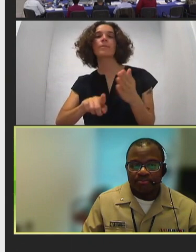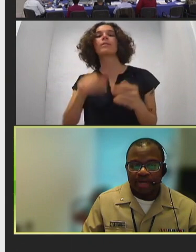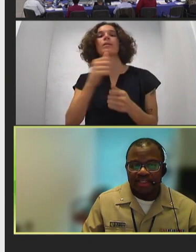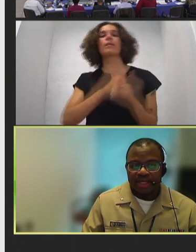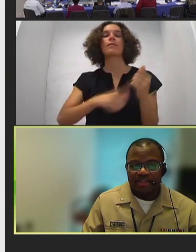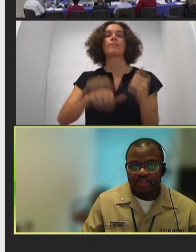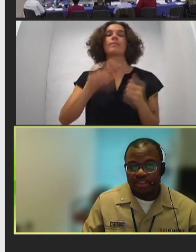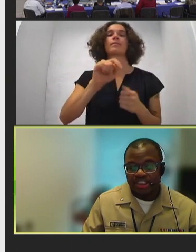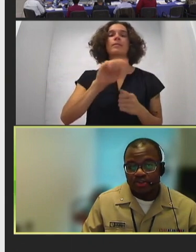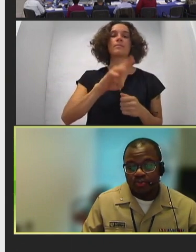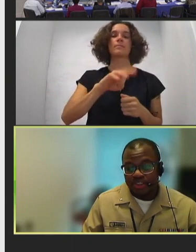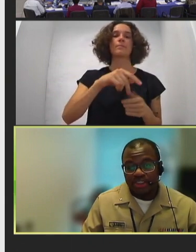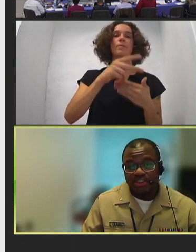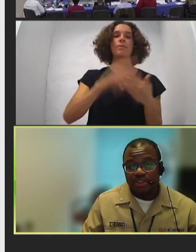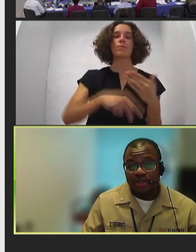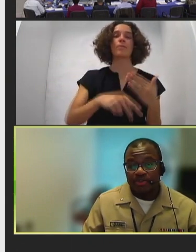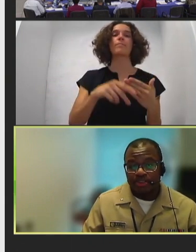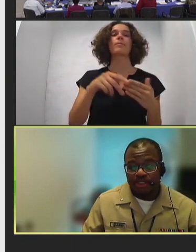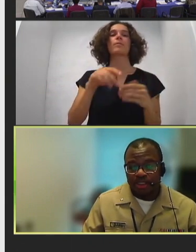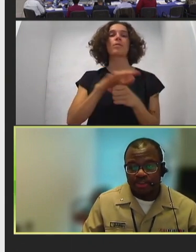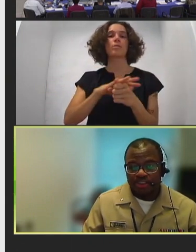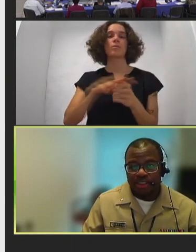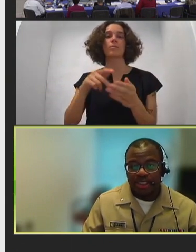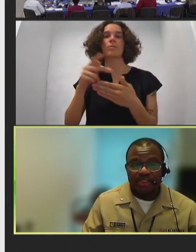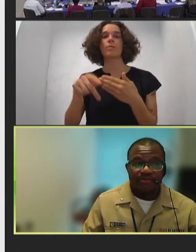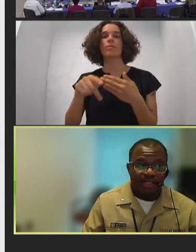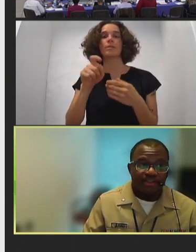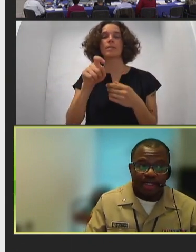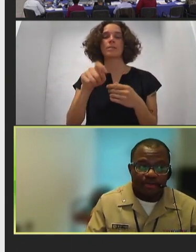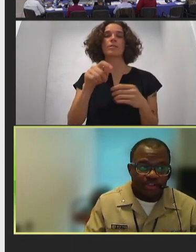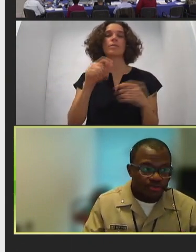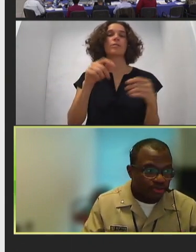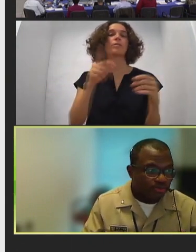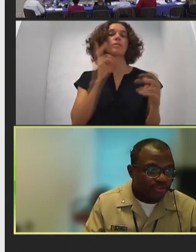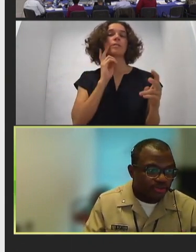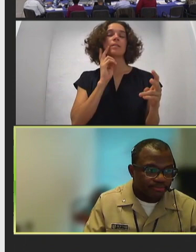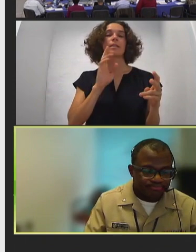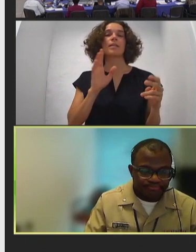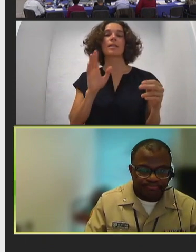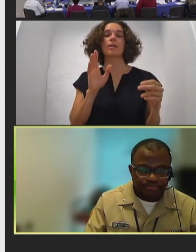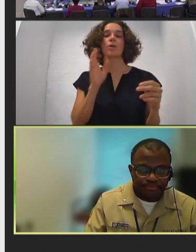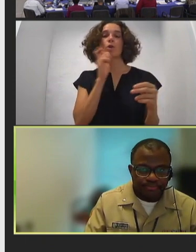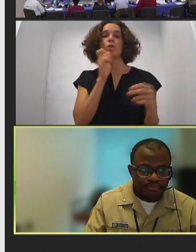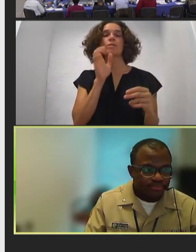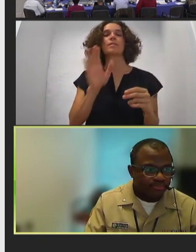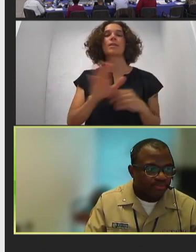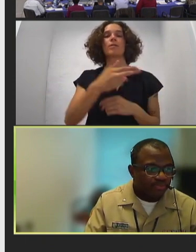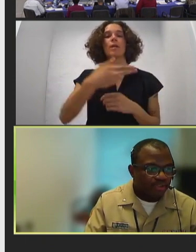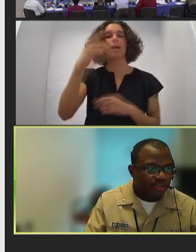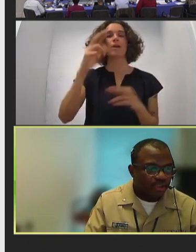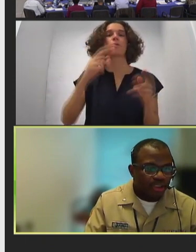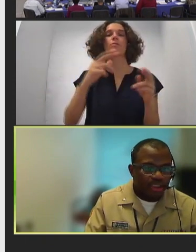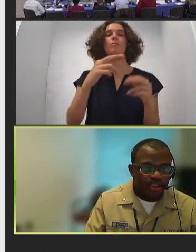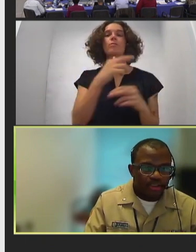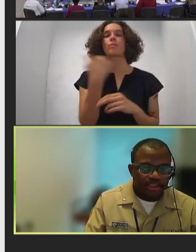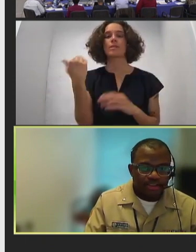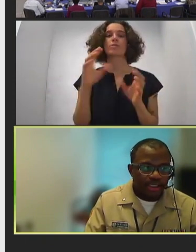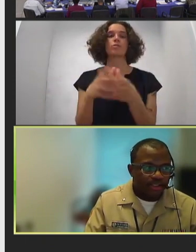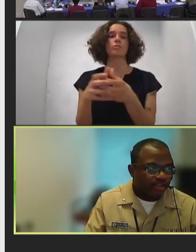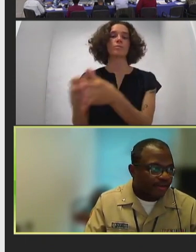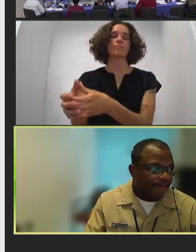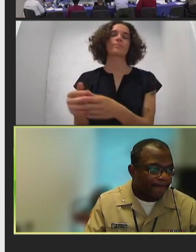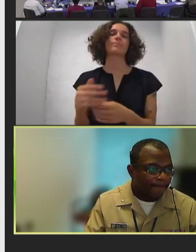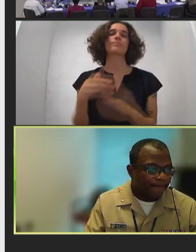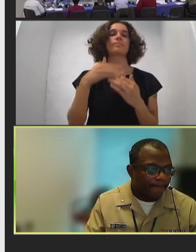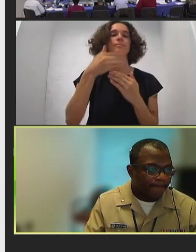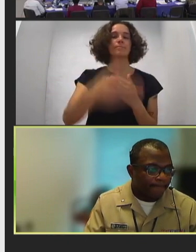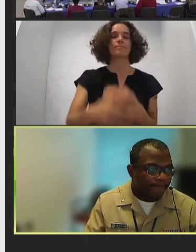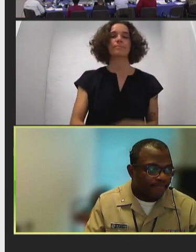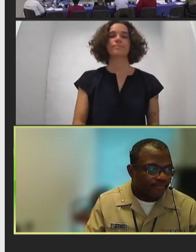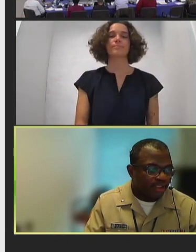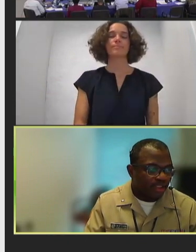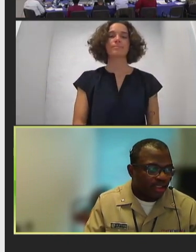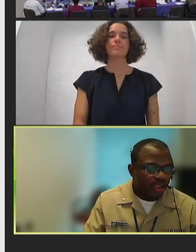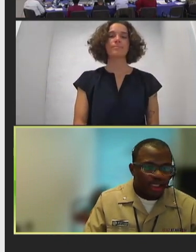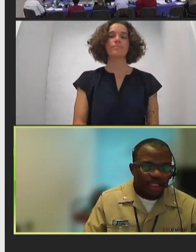might need to reassess their epidemiology and define their high-risk groups. Next slide.